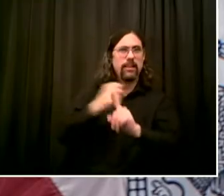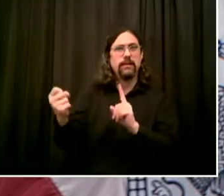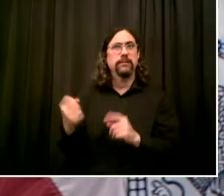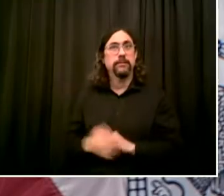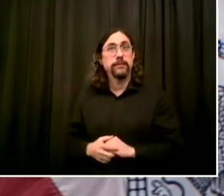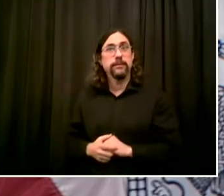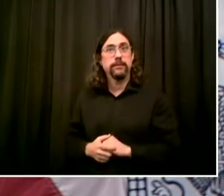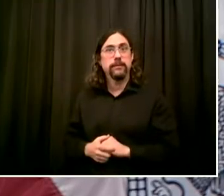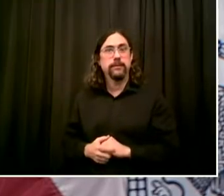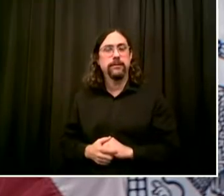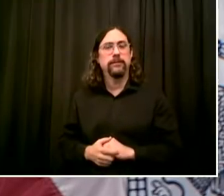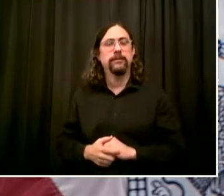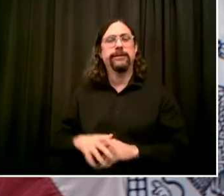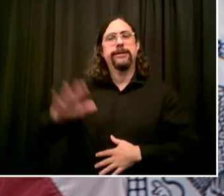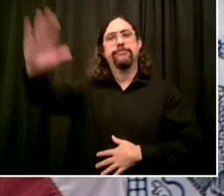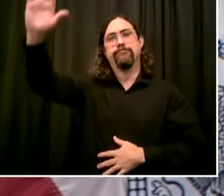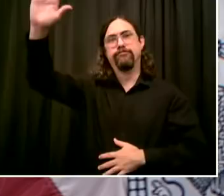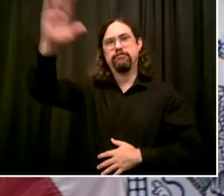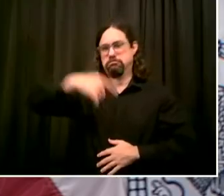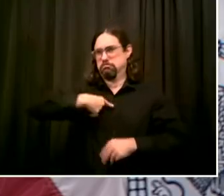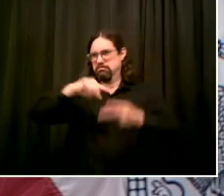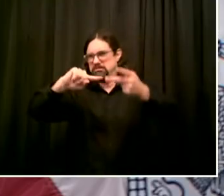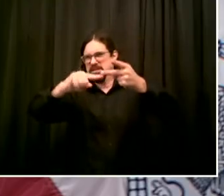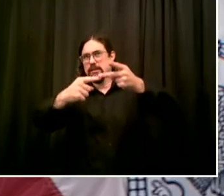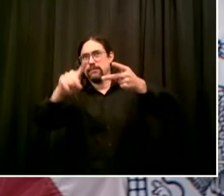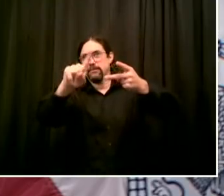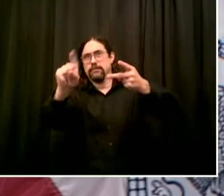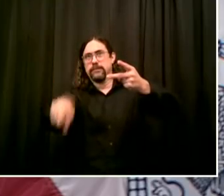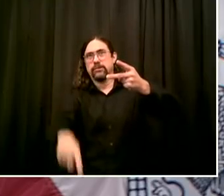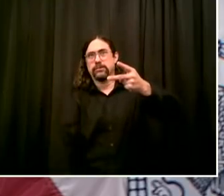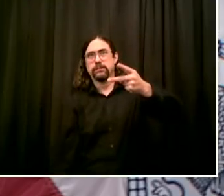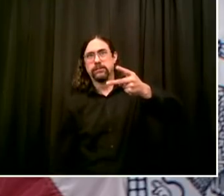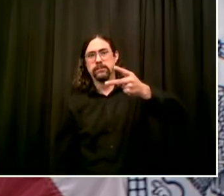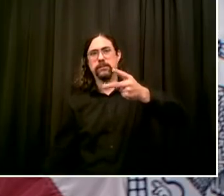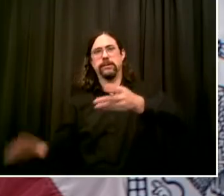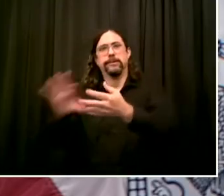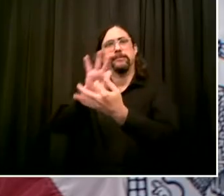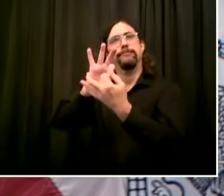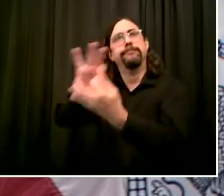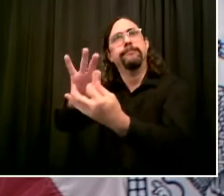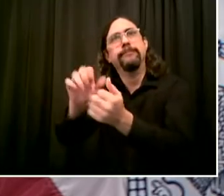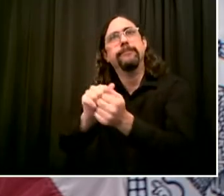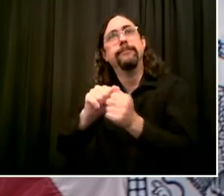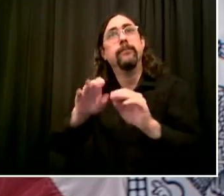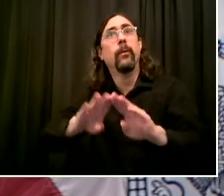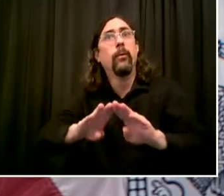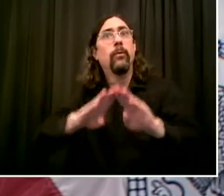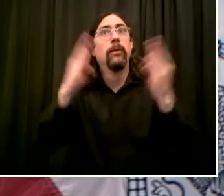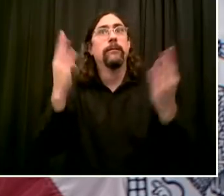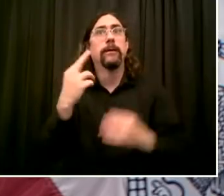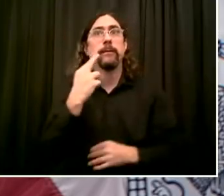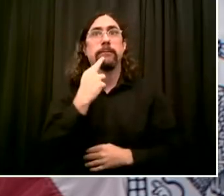LAW . MY SECOND QUESTION HAS TO DO WITH YOUR